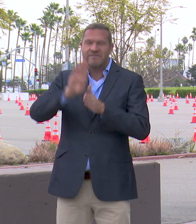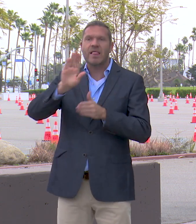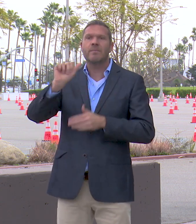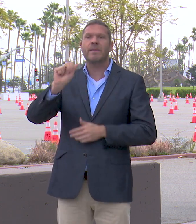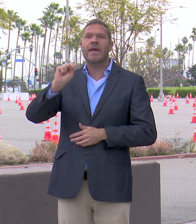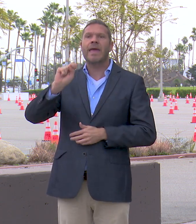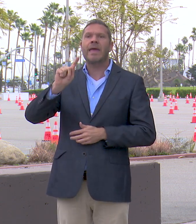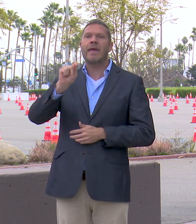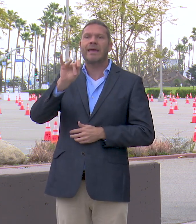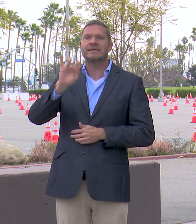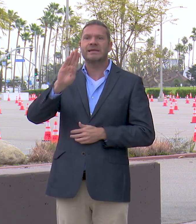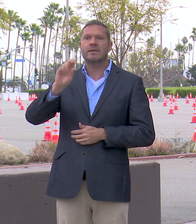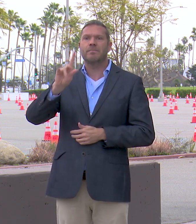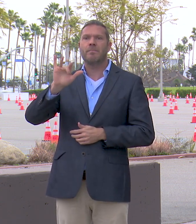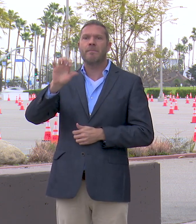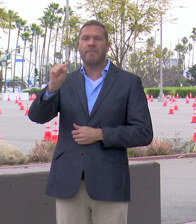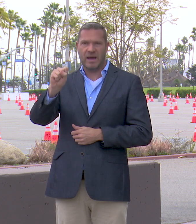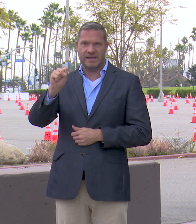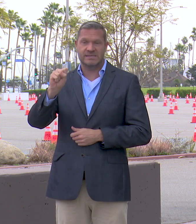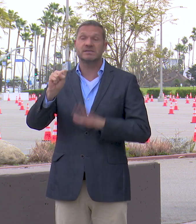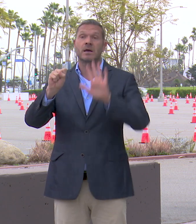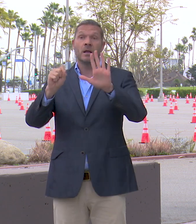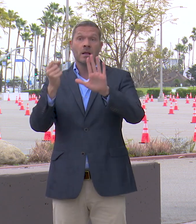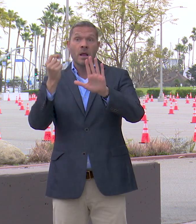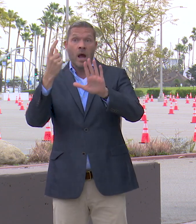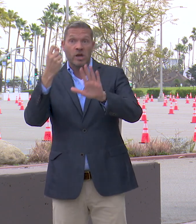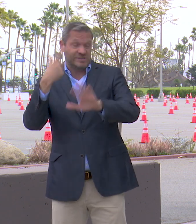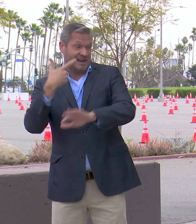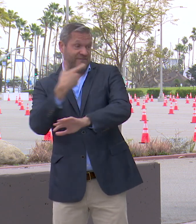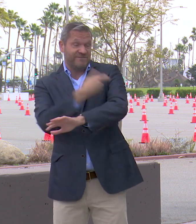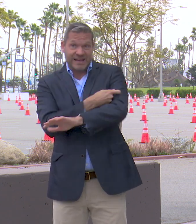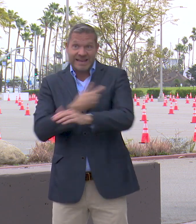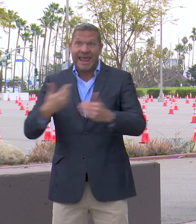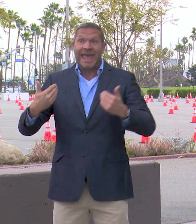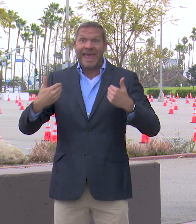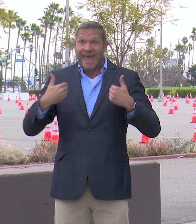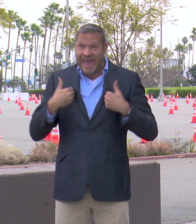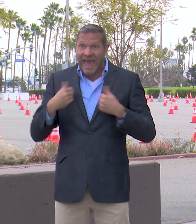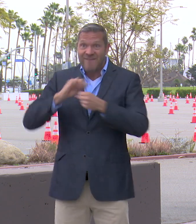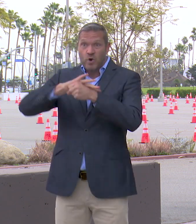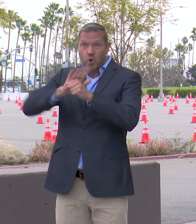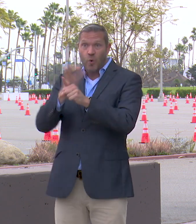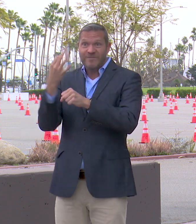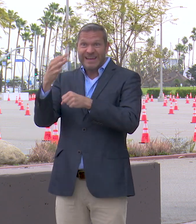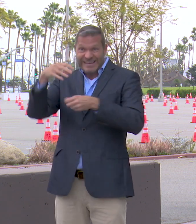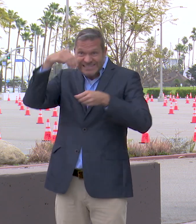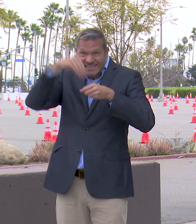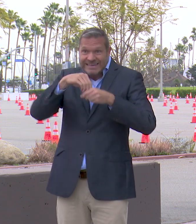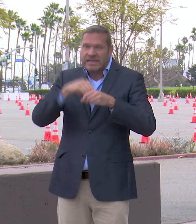The vaccine does not contain the coronavirus in any form so it can not give you COVID-19.